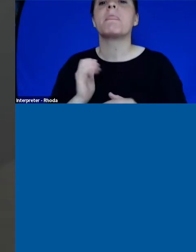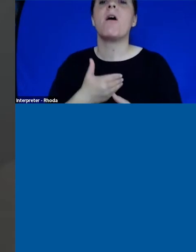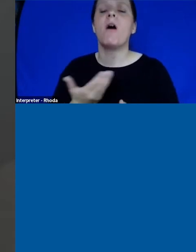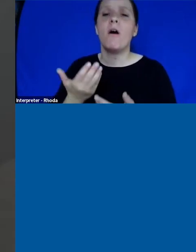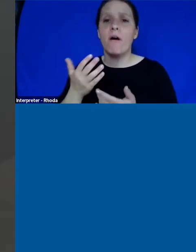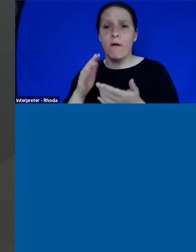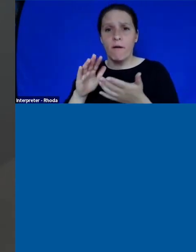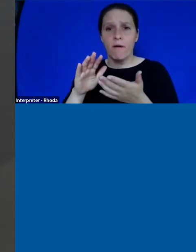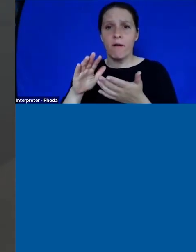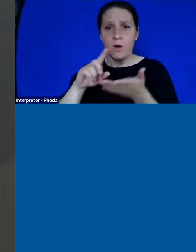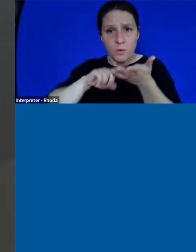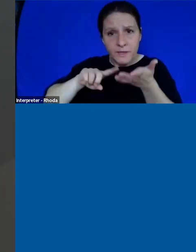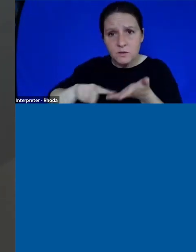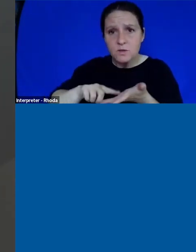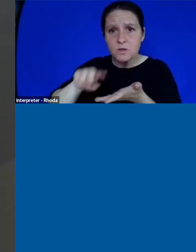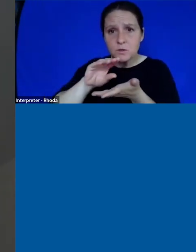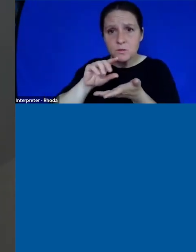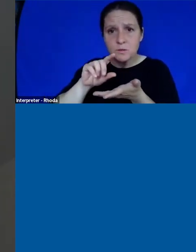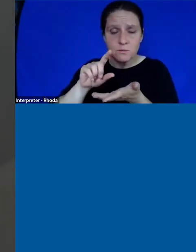is due to be released, I think in May.